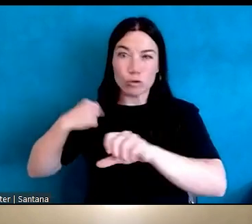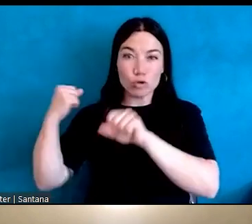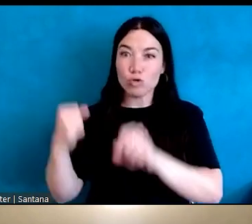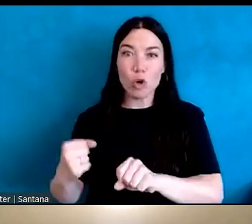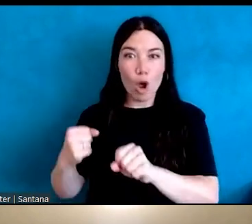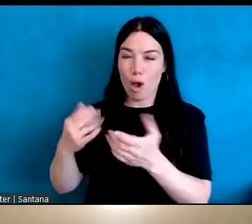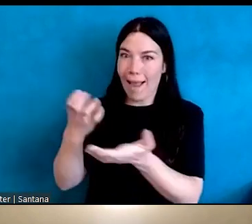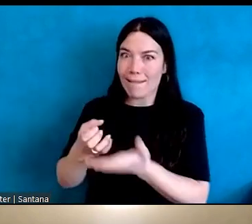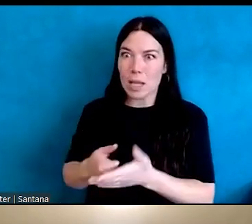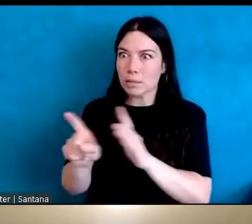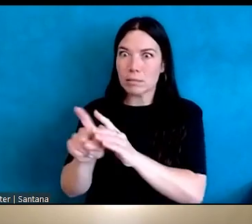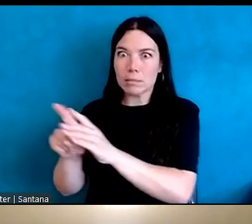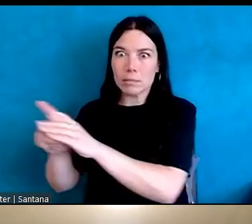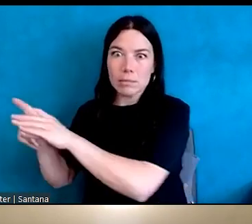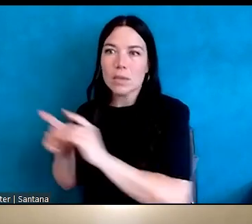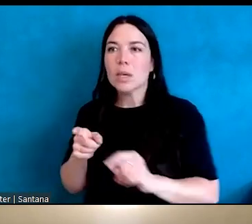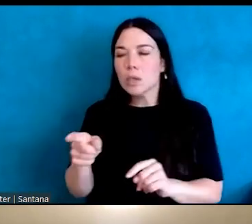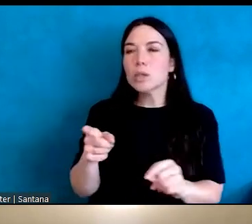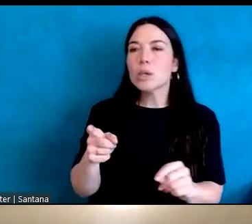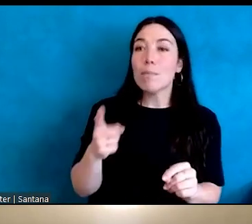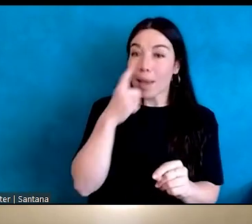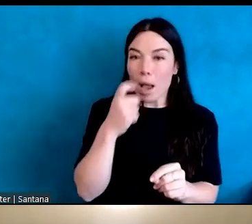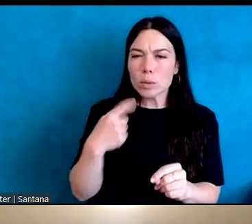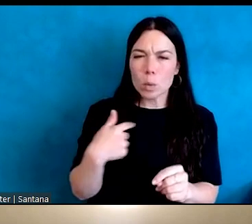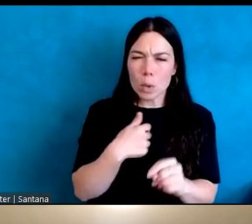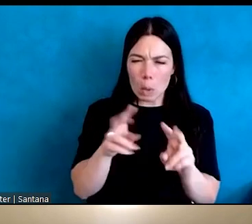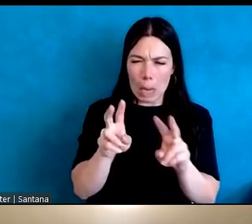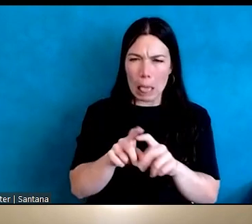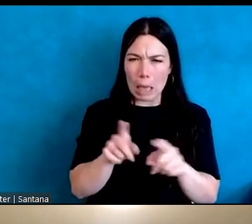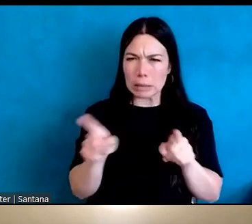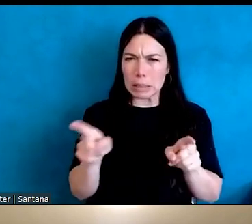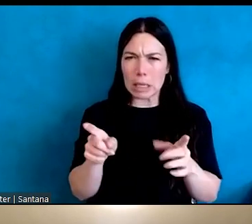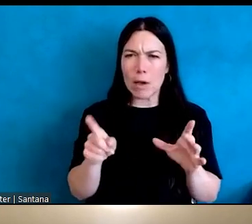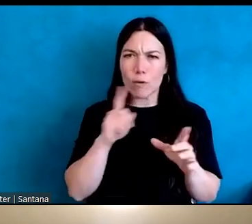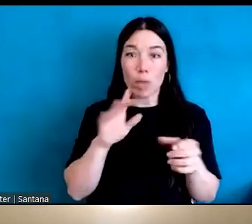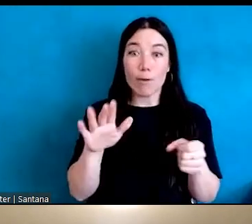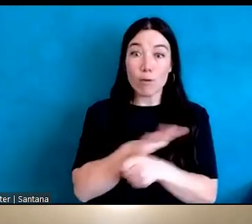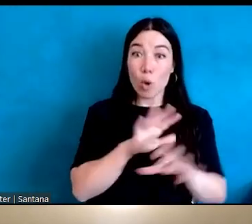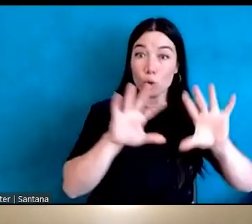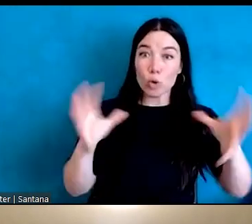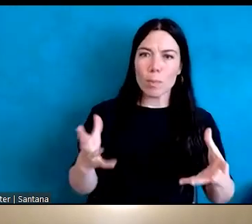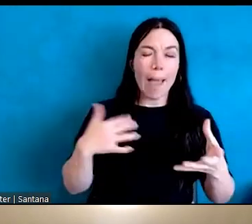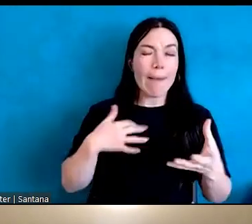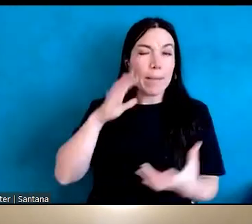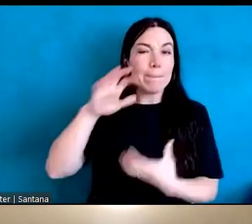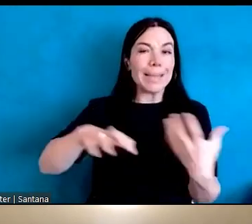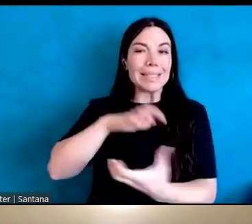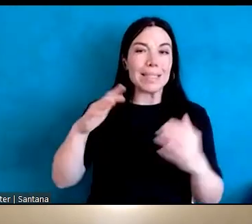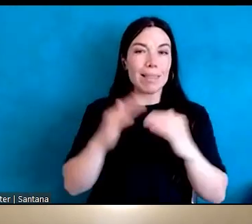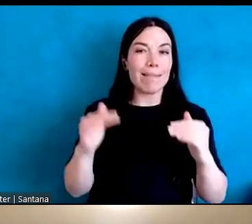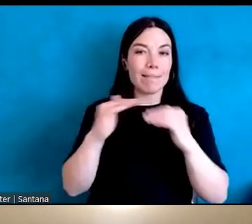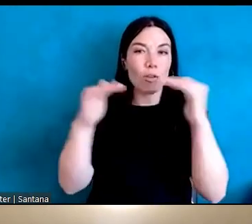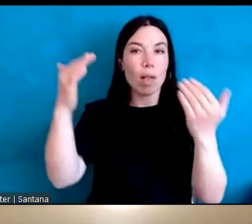And this is because when we were analyzing the children in the full cohort, there were a mix of knowledges about the passive at that point.